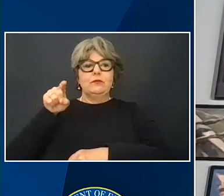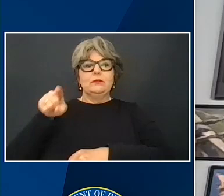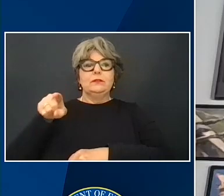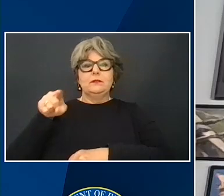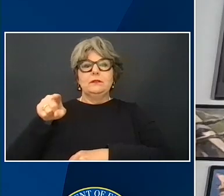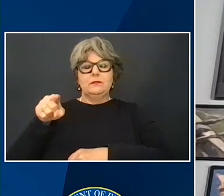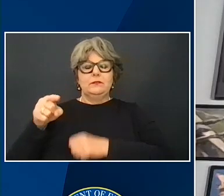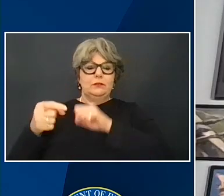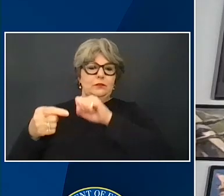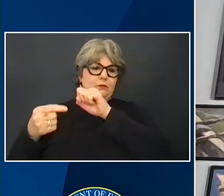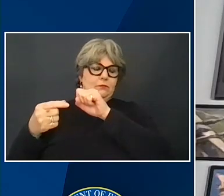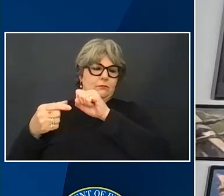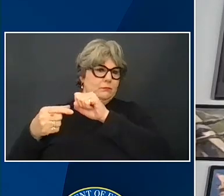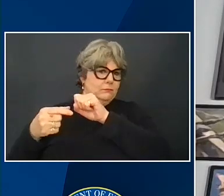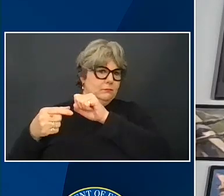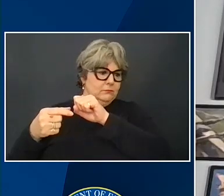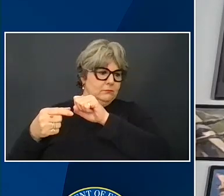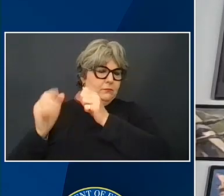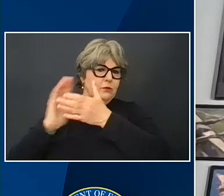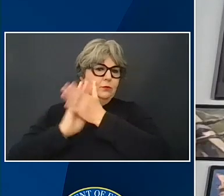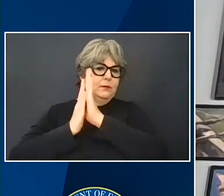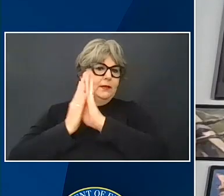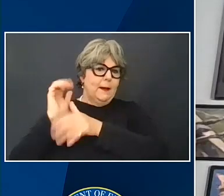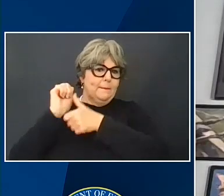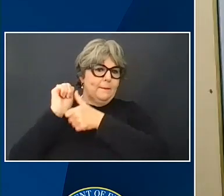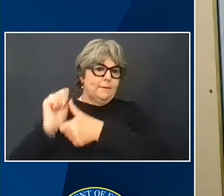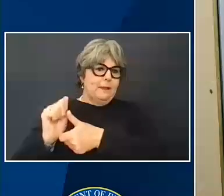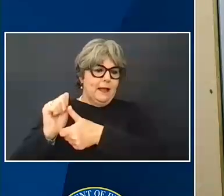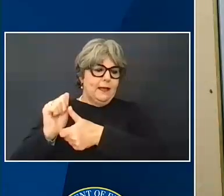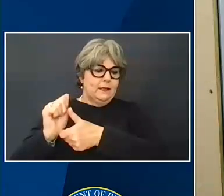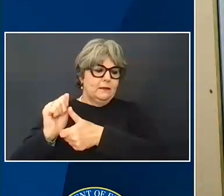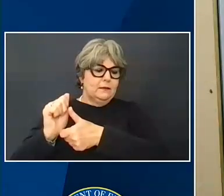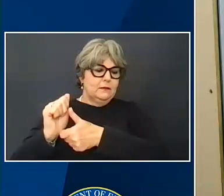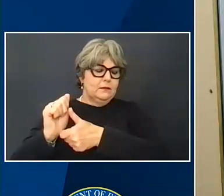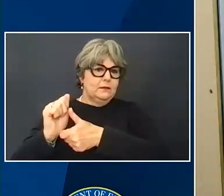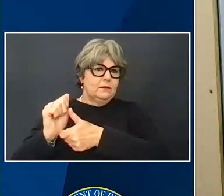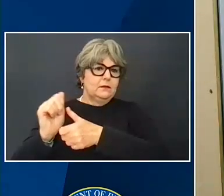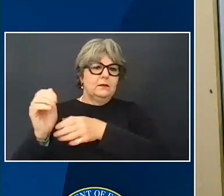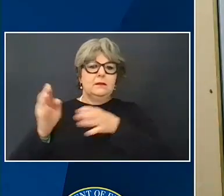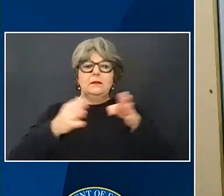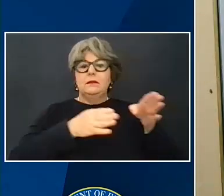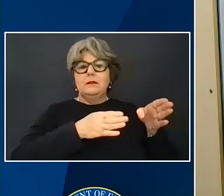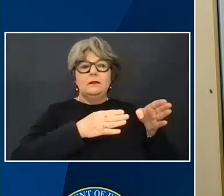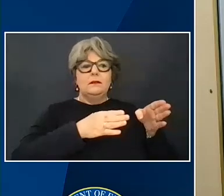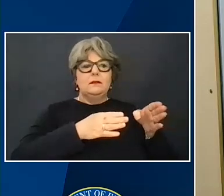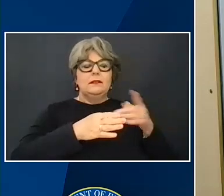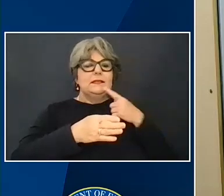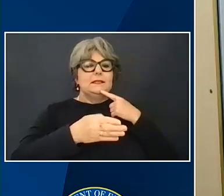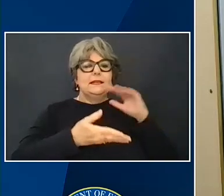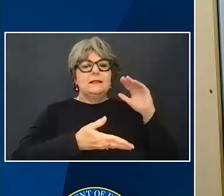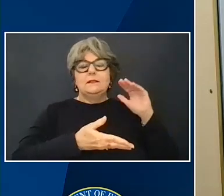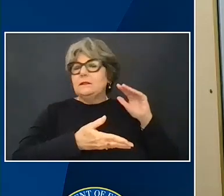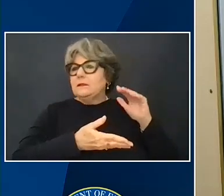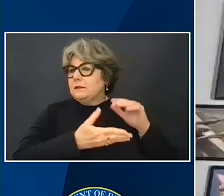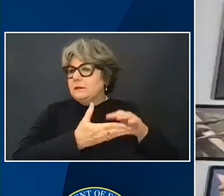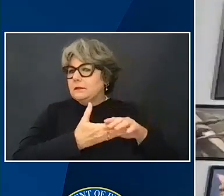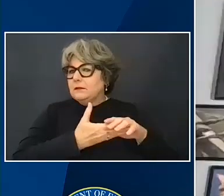to come into compliance. So we're saying. I'm sorry to interrupt. Doesn't it say the lesser of, again, I don't do math but.